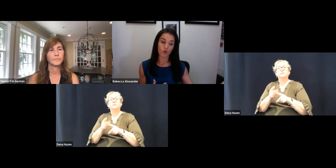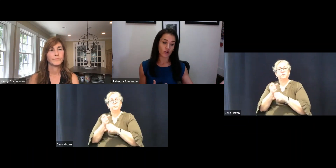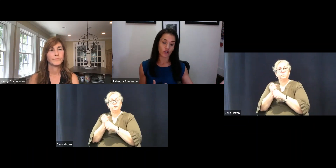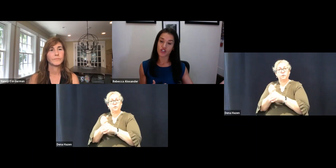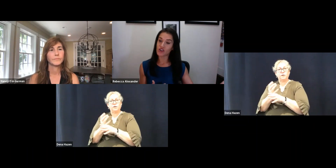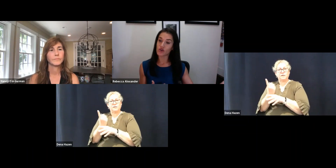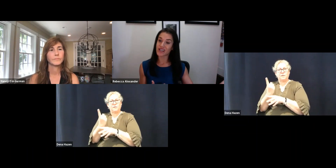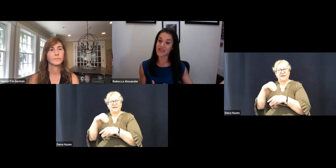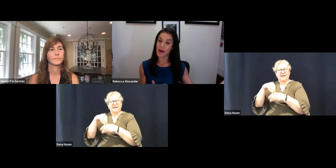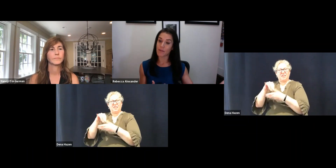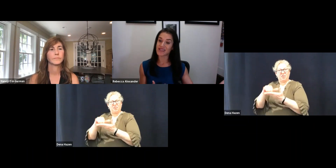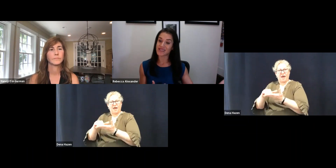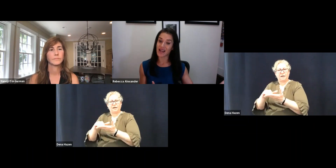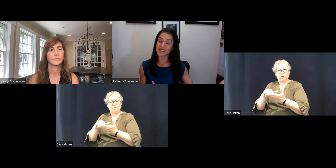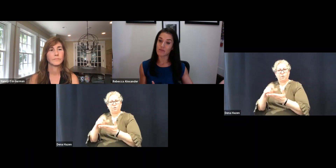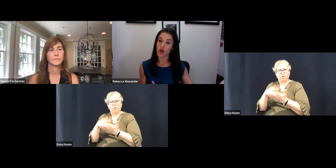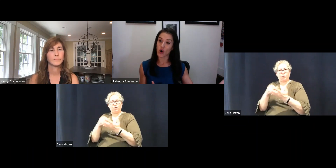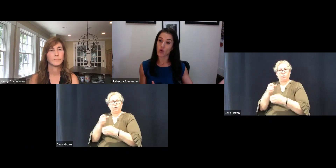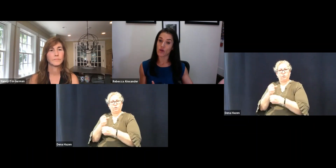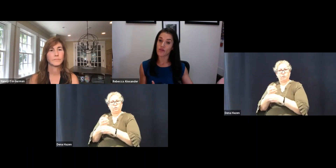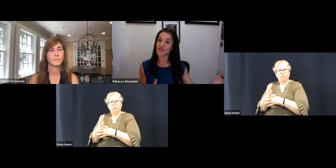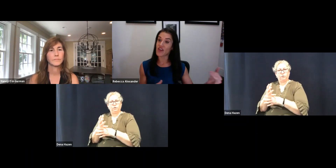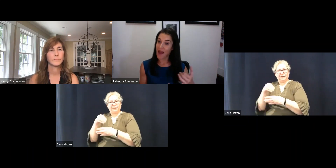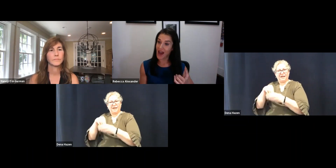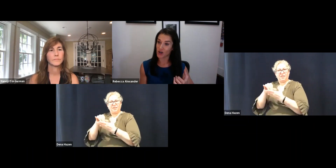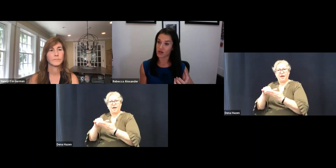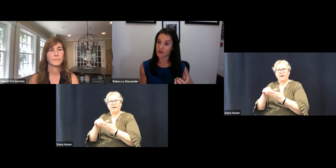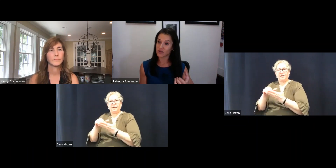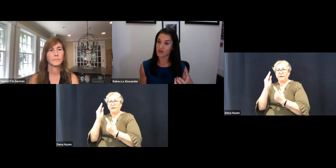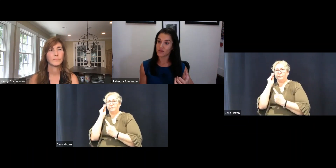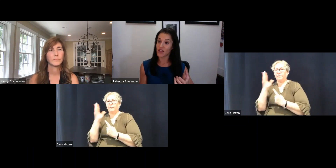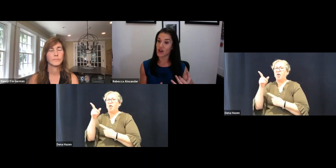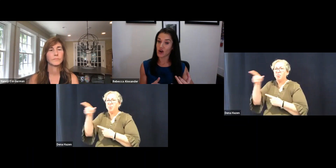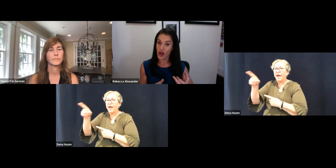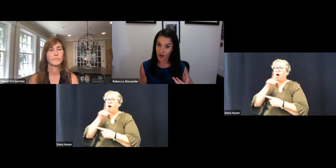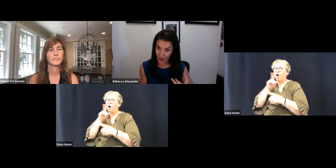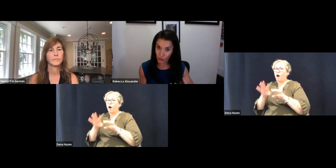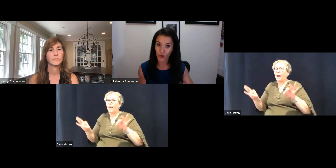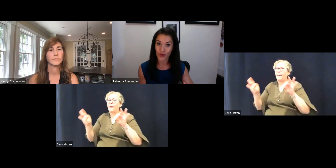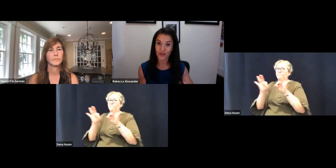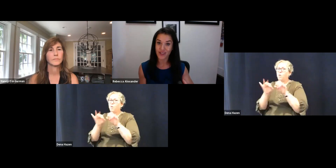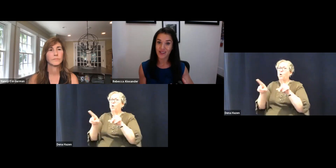What you're engendering in them is letting them know that they matter. That they're helpful.